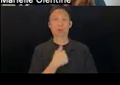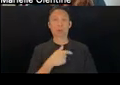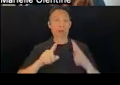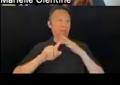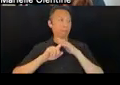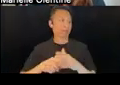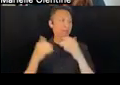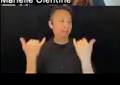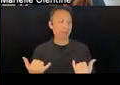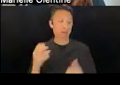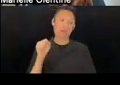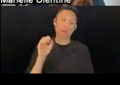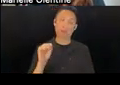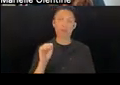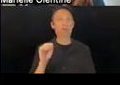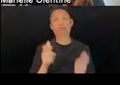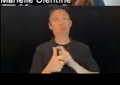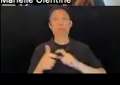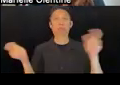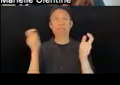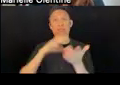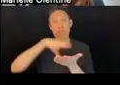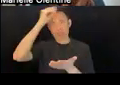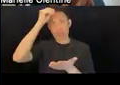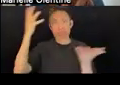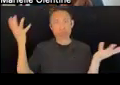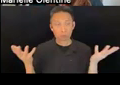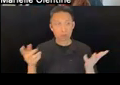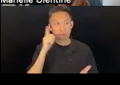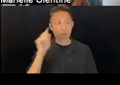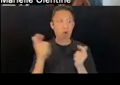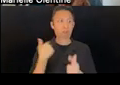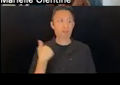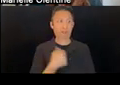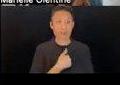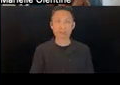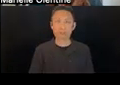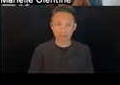project, how will you do it, A, B, C, D, E, F, G.